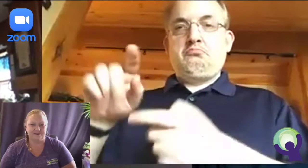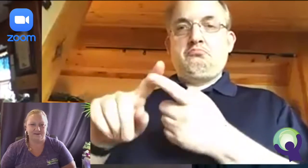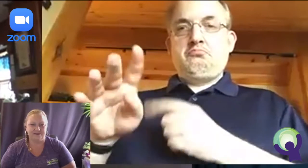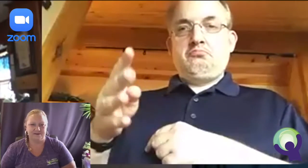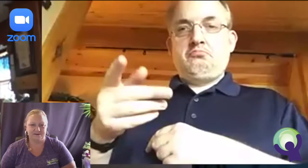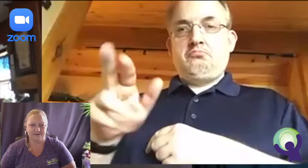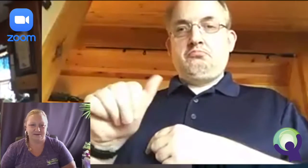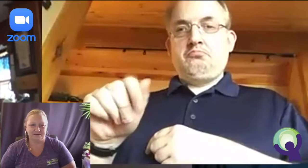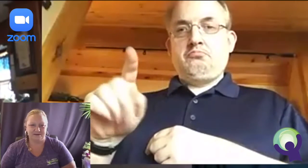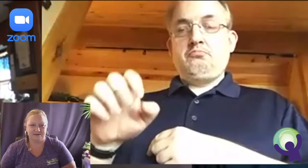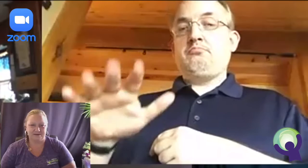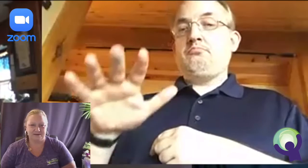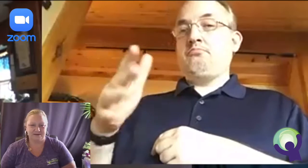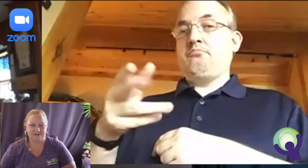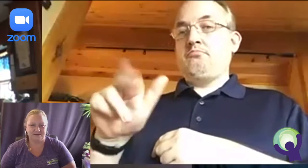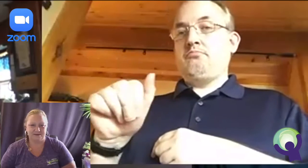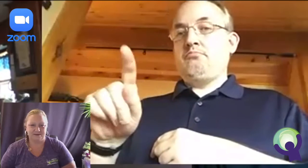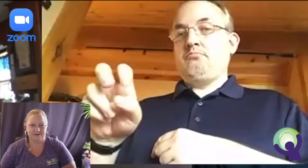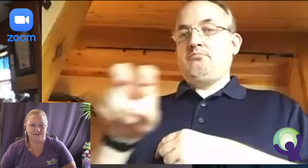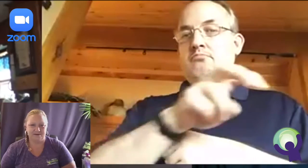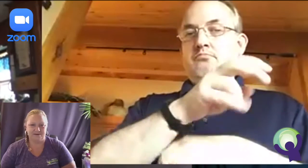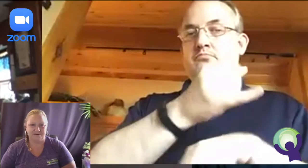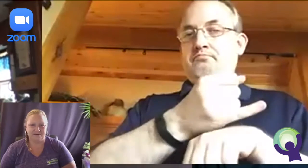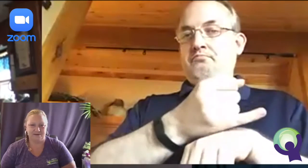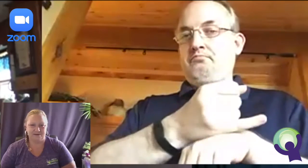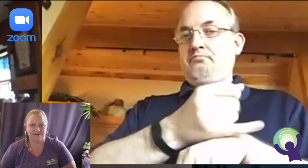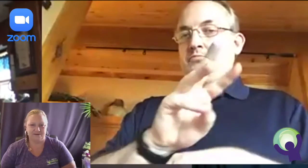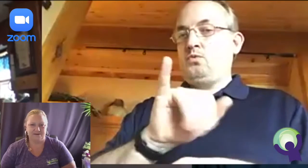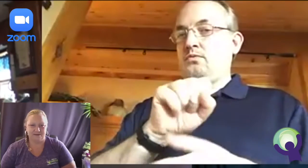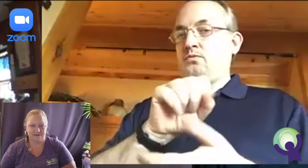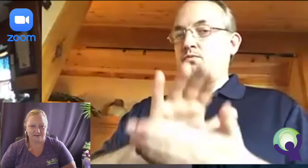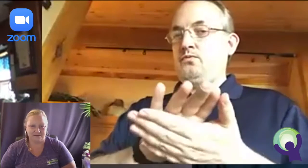and I went to a mainstream school until about fourth grade and in fifth grade,